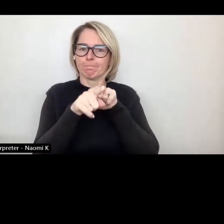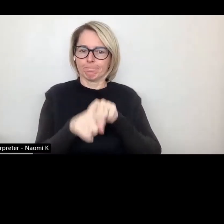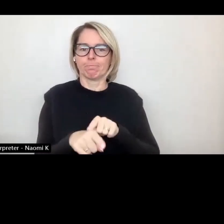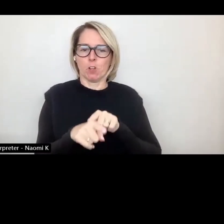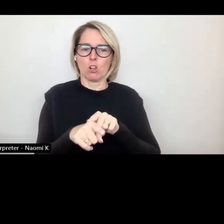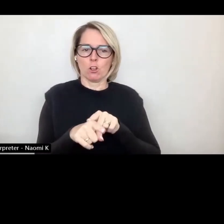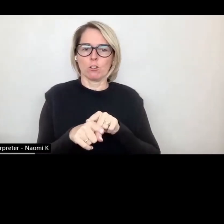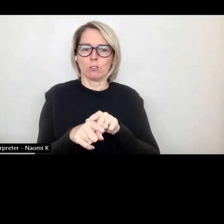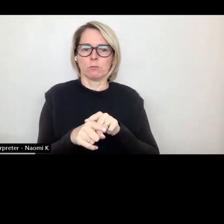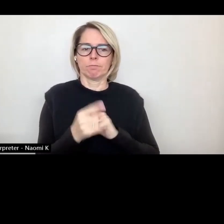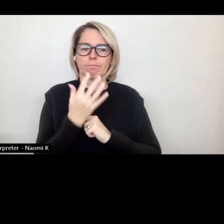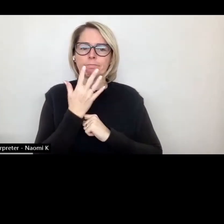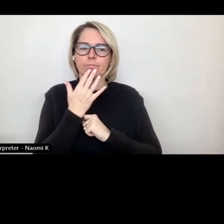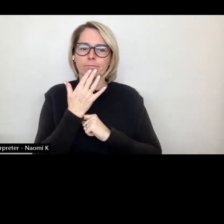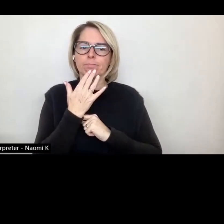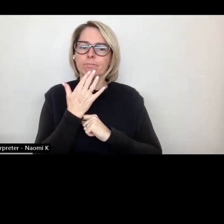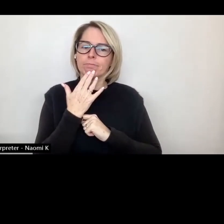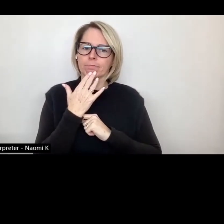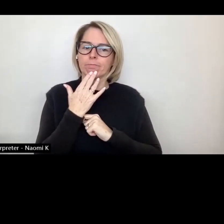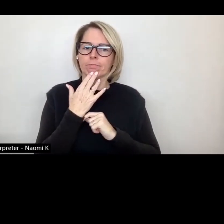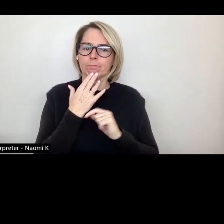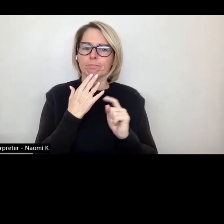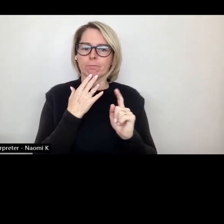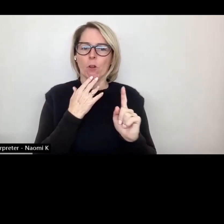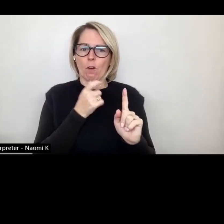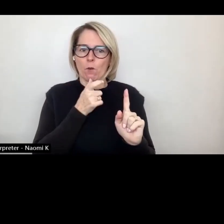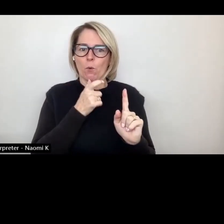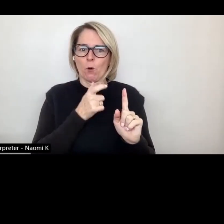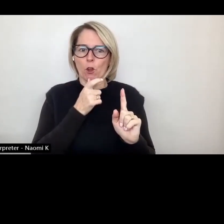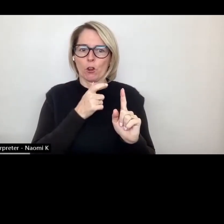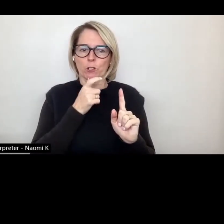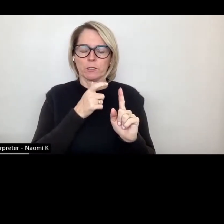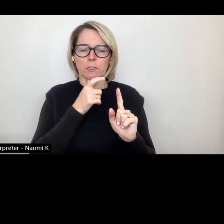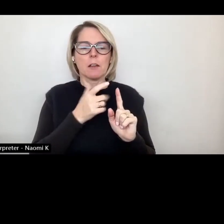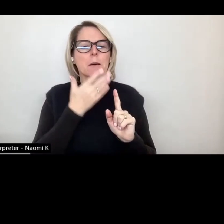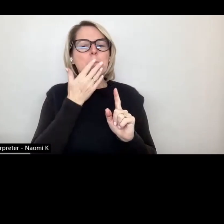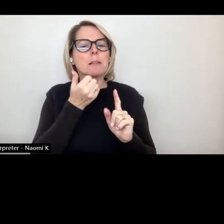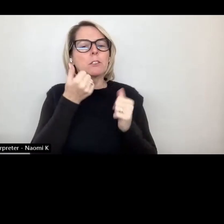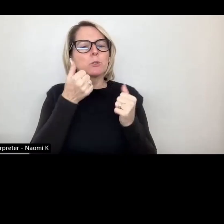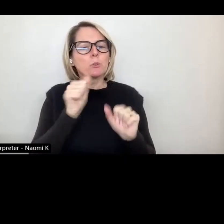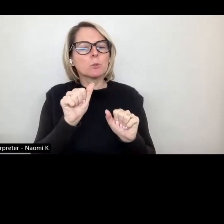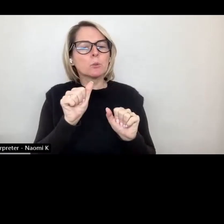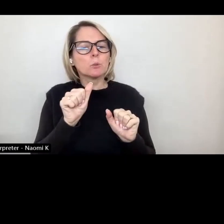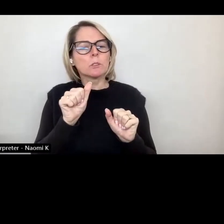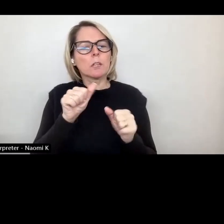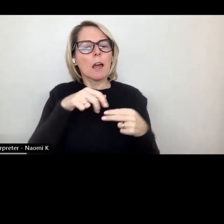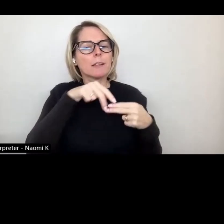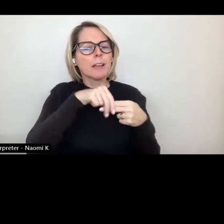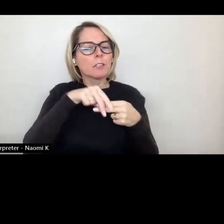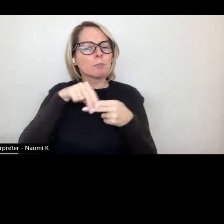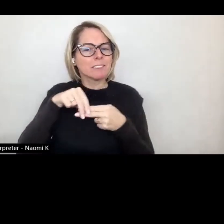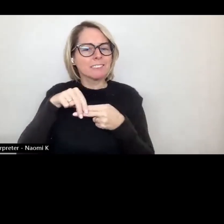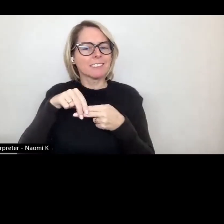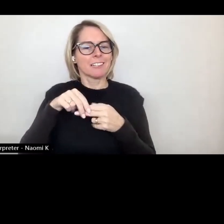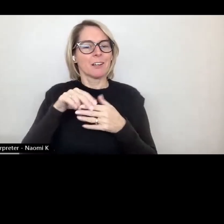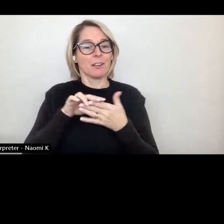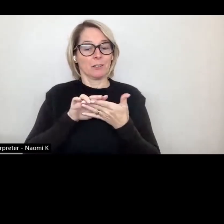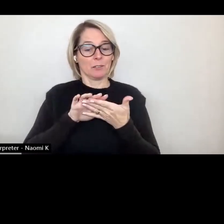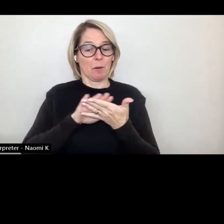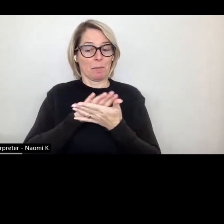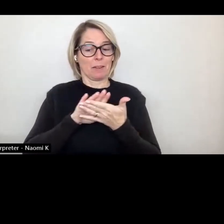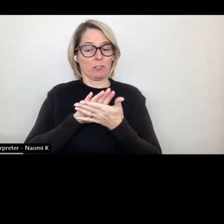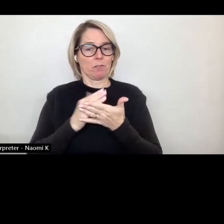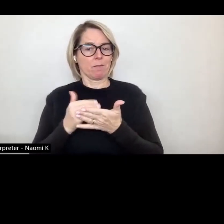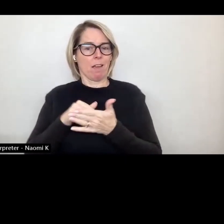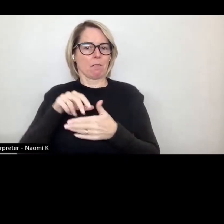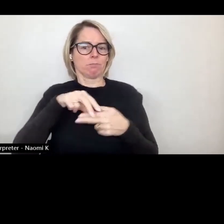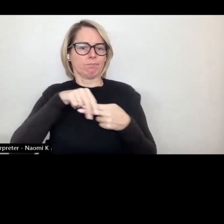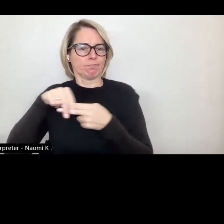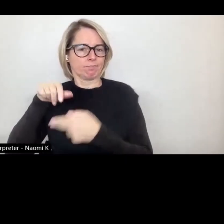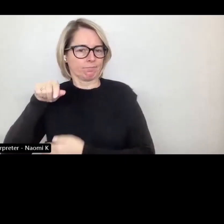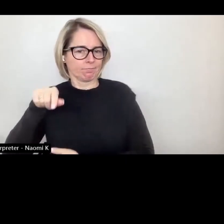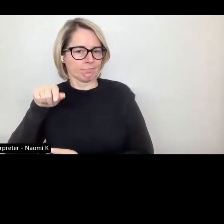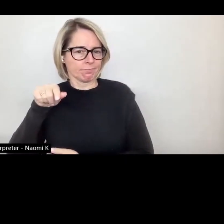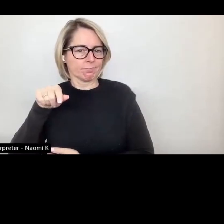But please use the attachments to flesh out the value that you are proposing to deliver should you be the successful applicant.